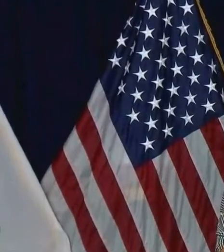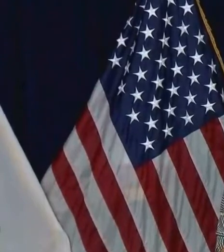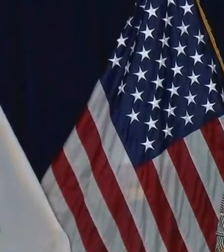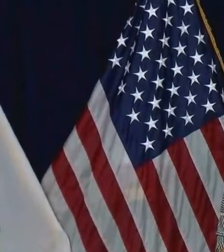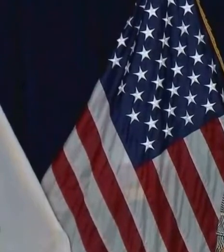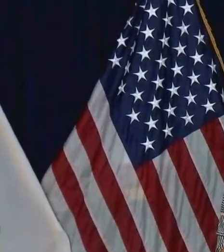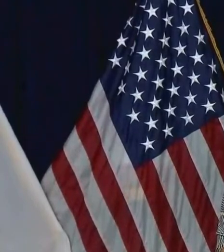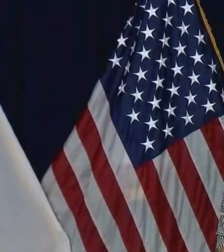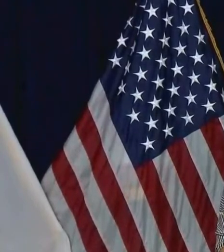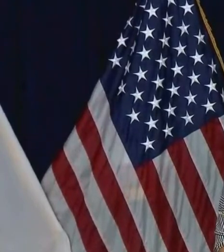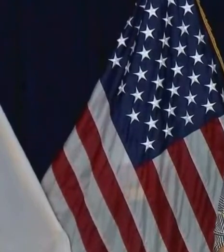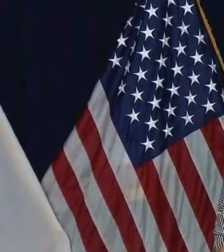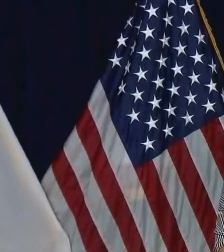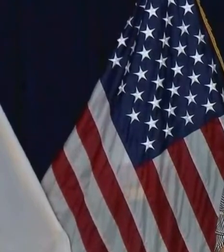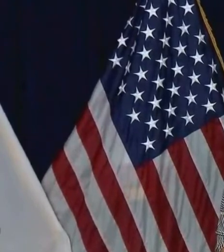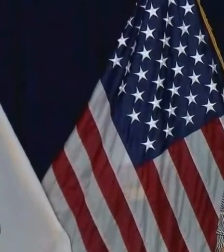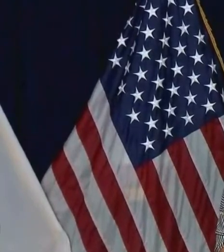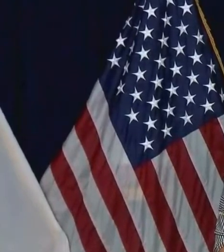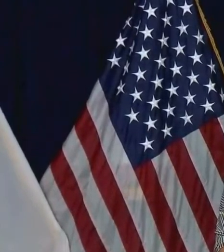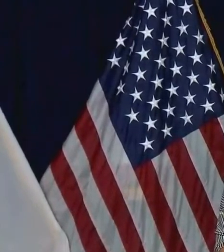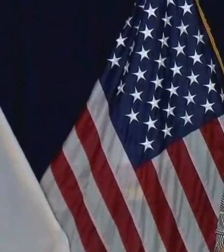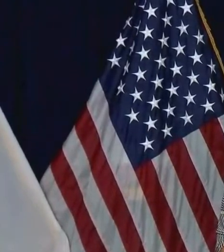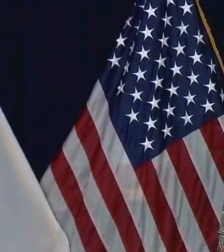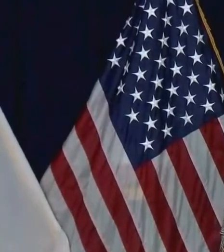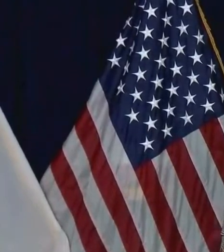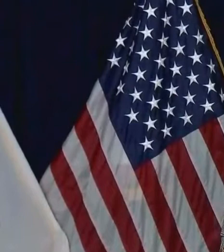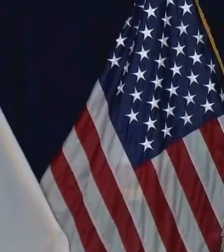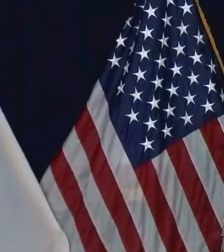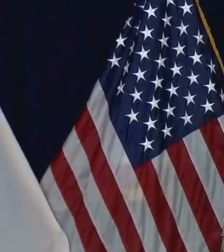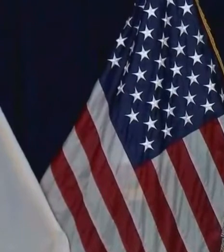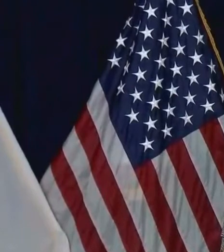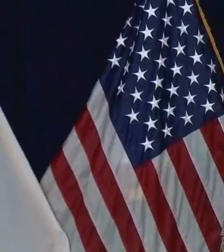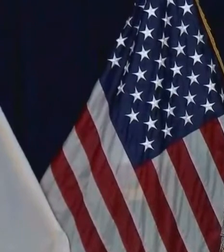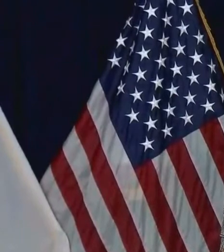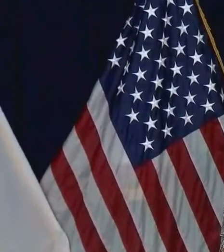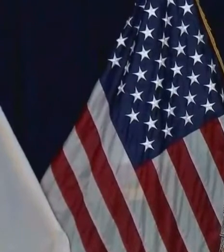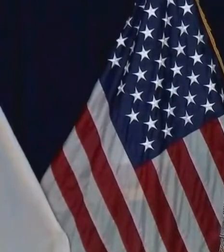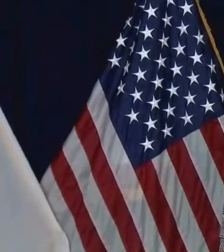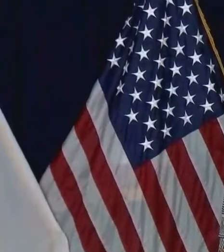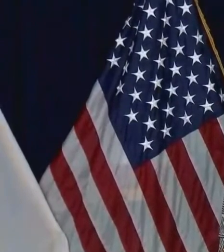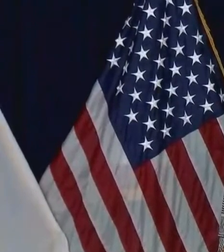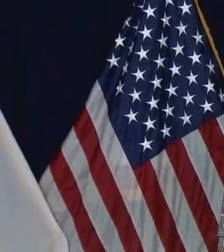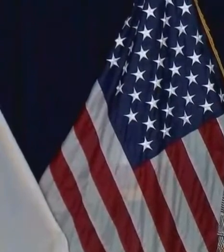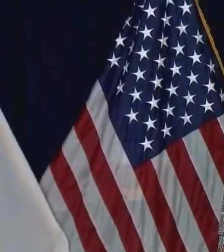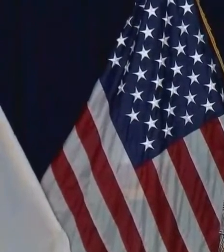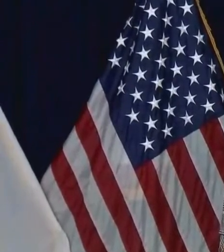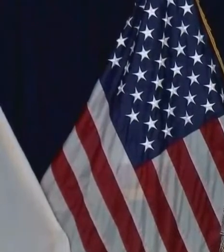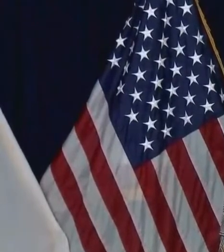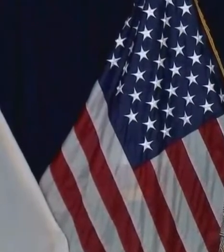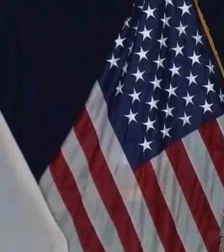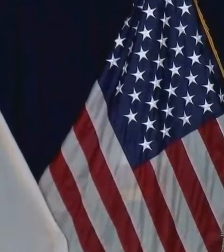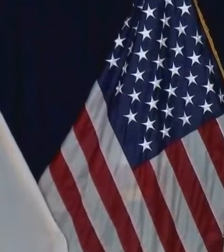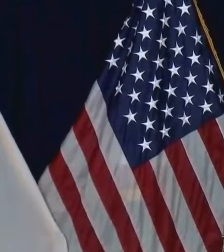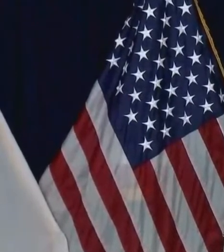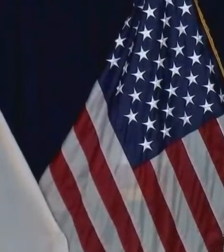brother meant a Los desafÃos then format that those the protests in Tiempo real Los datos can be uncover or idph received that